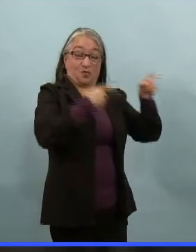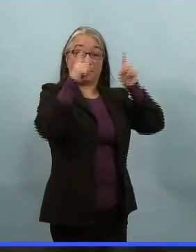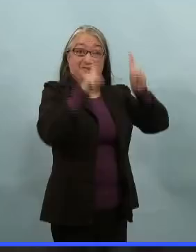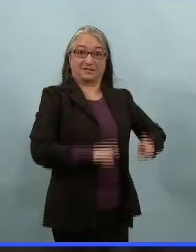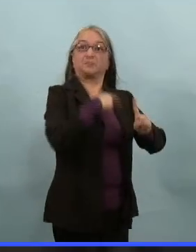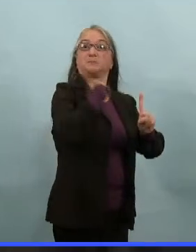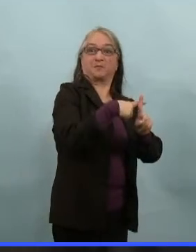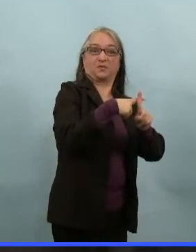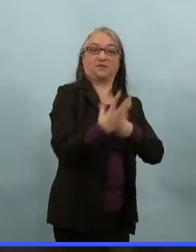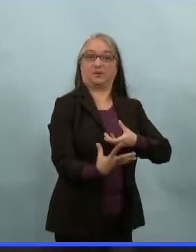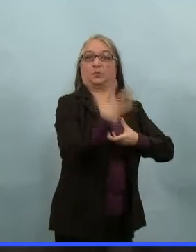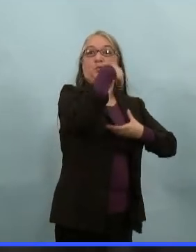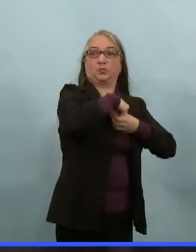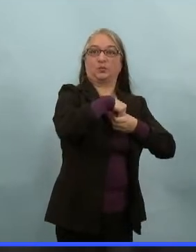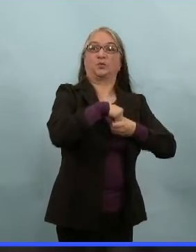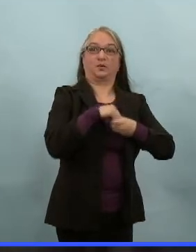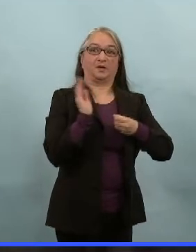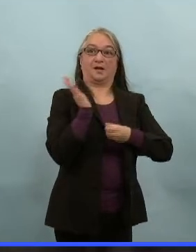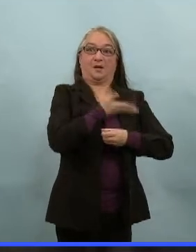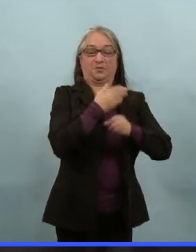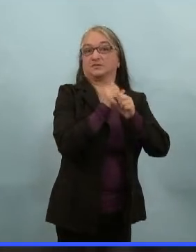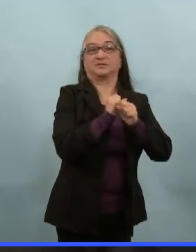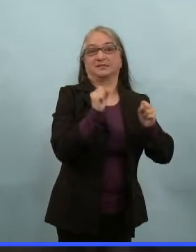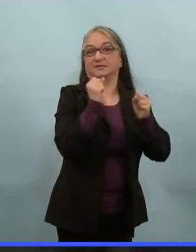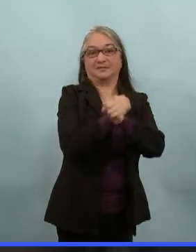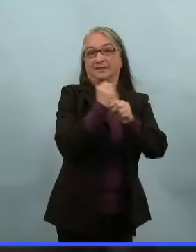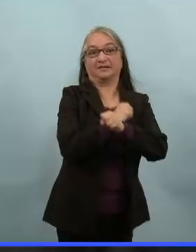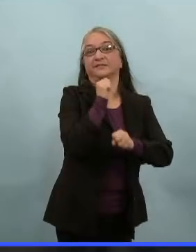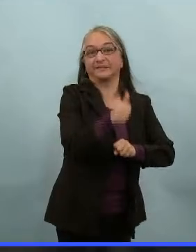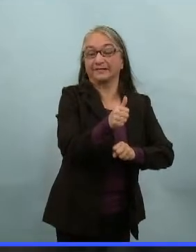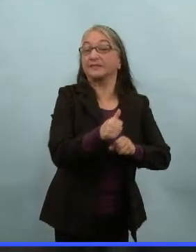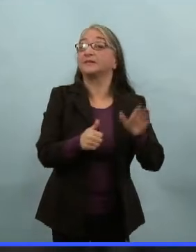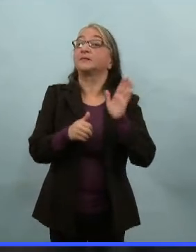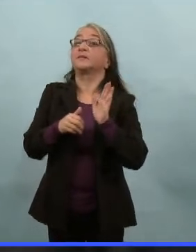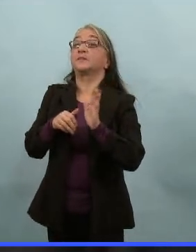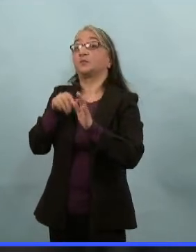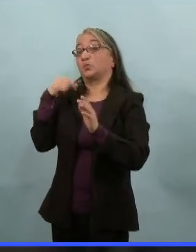this point and i think we're there's going to be a shift here we're already shifting in how we manage